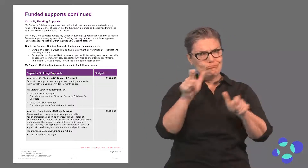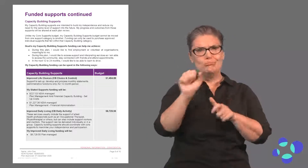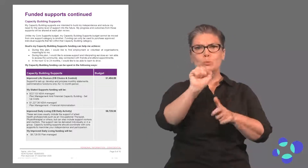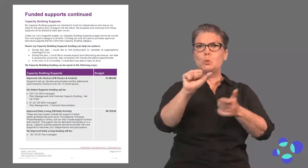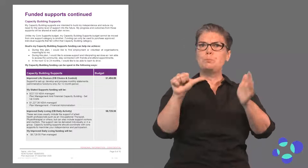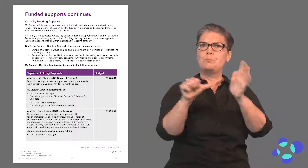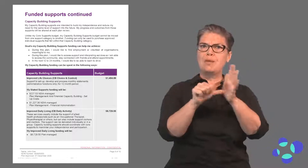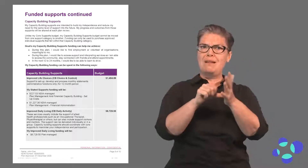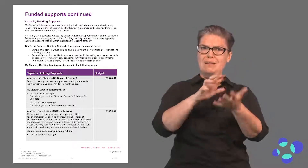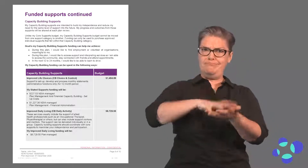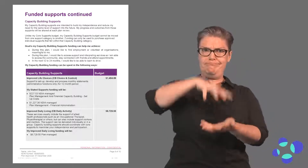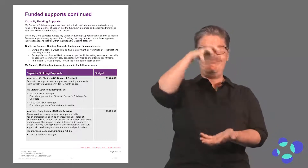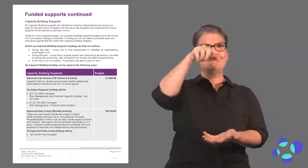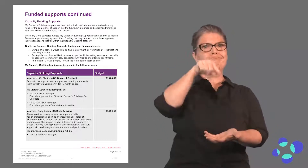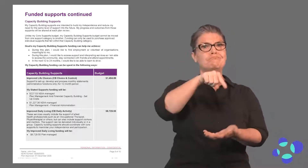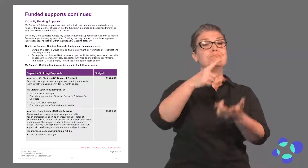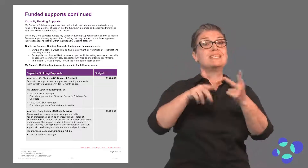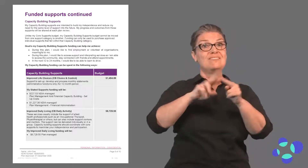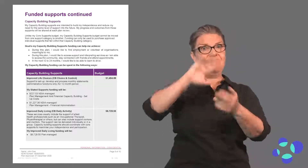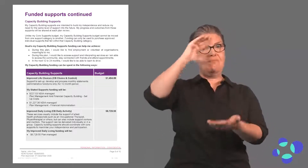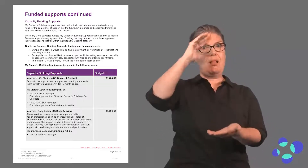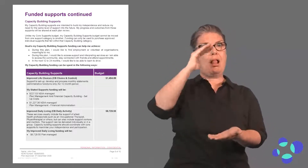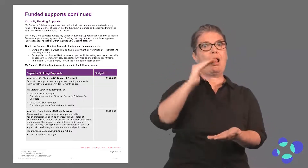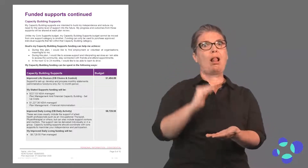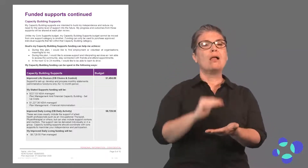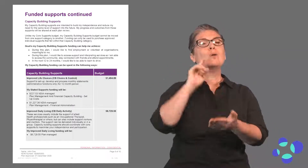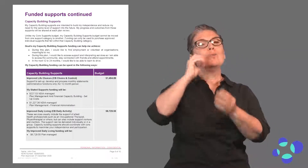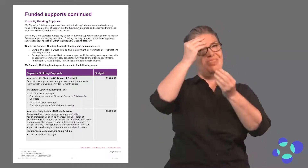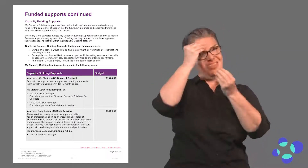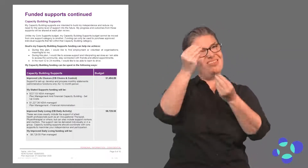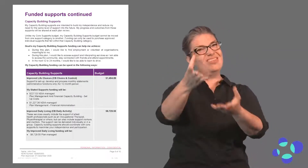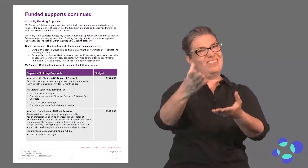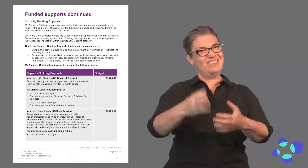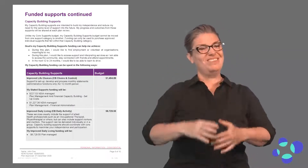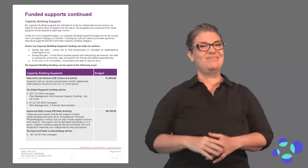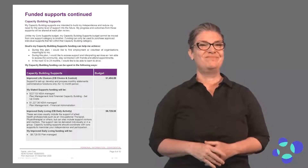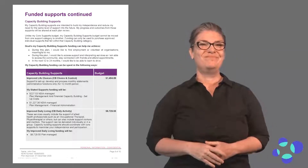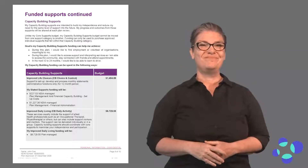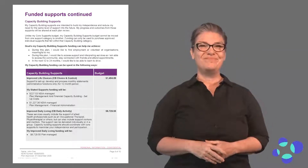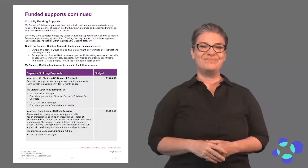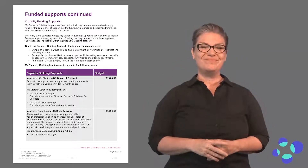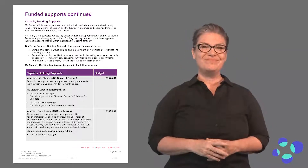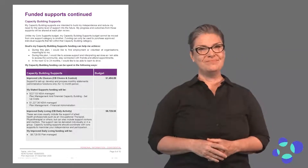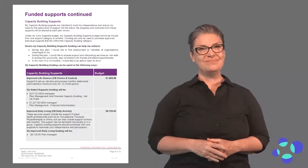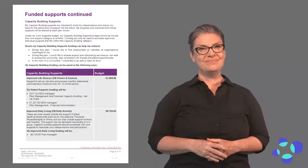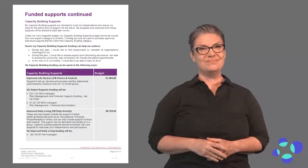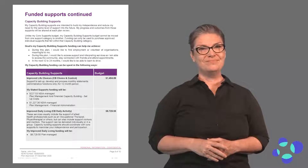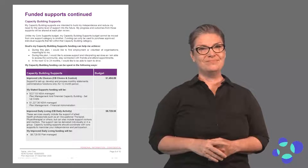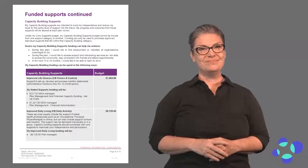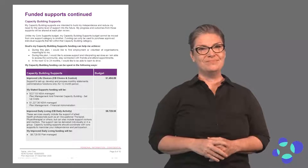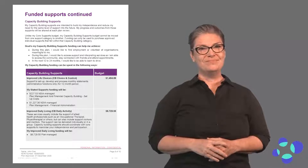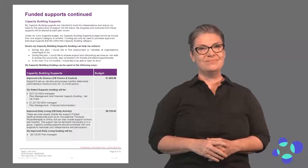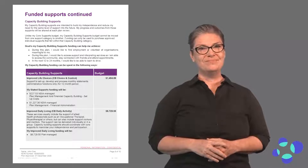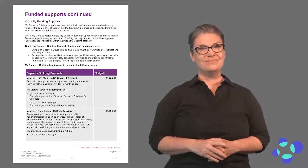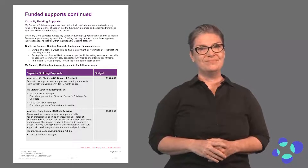The Plan Manager will monitor your funds. If they start to get low, they will notify you.